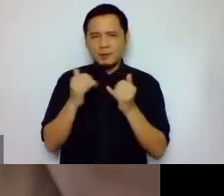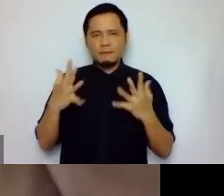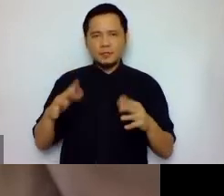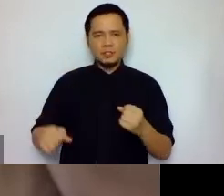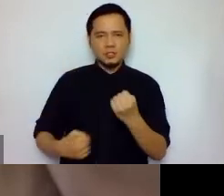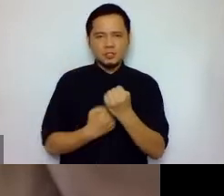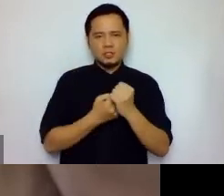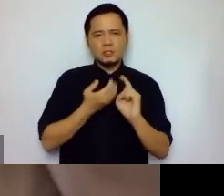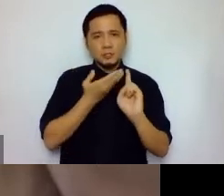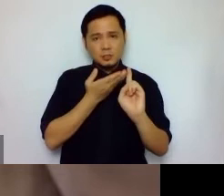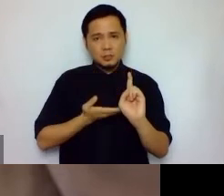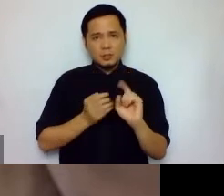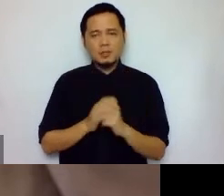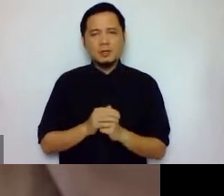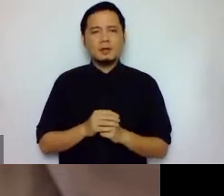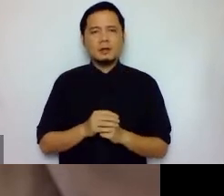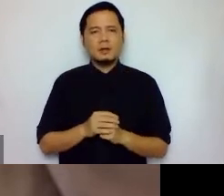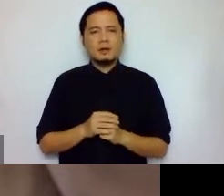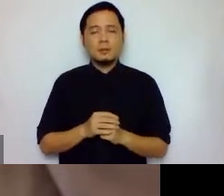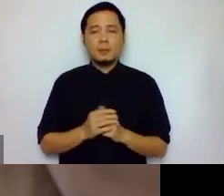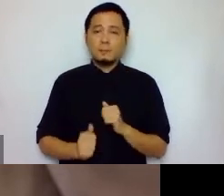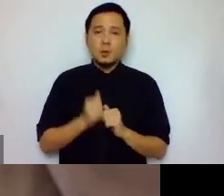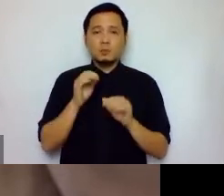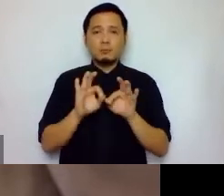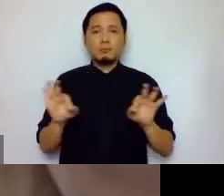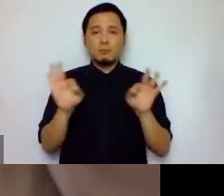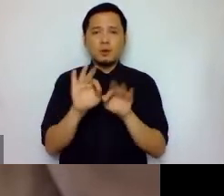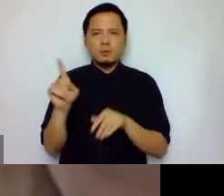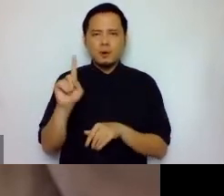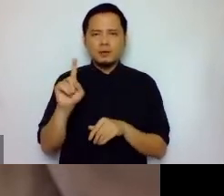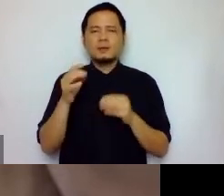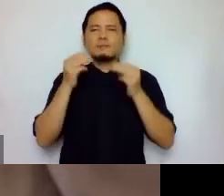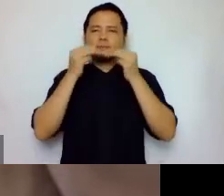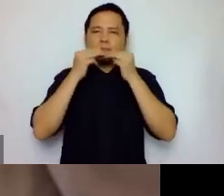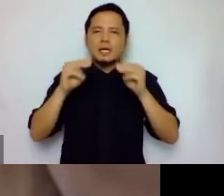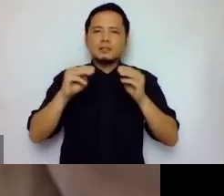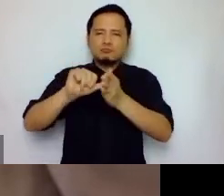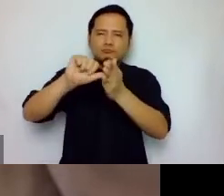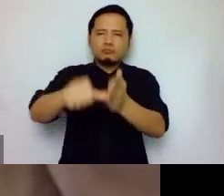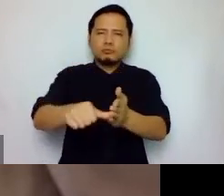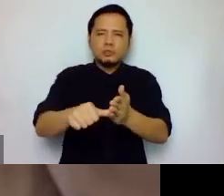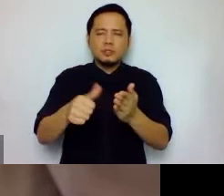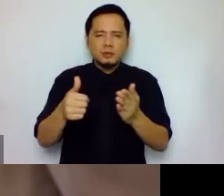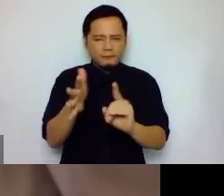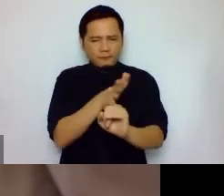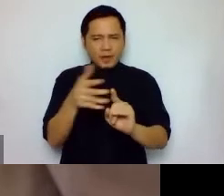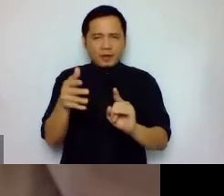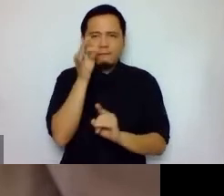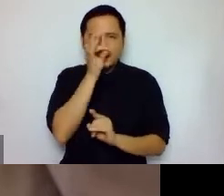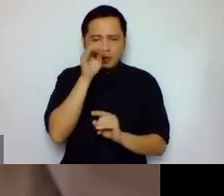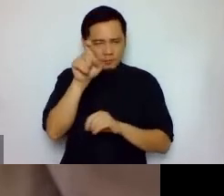What is of paramount’s importance is the message we need to deliver to convince our fellow Filipinos to get vaccinated.